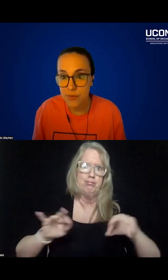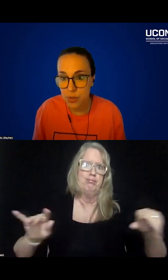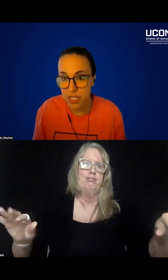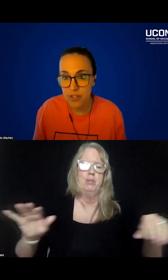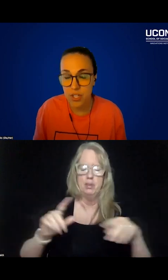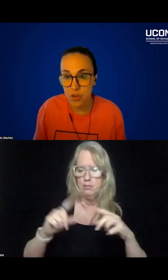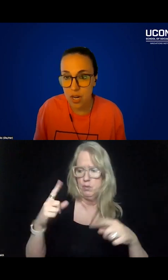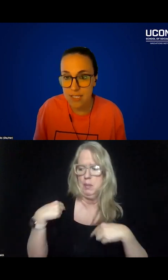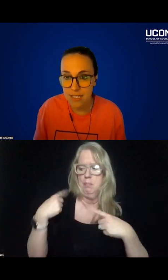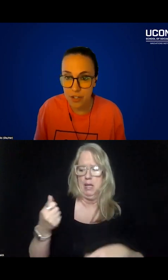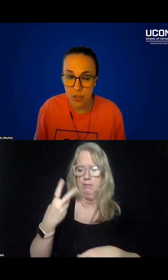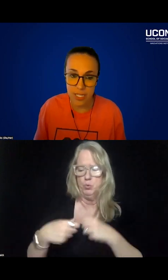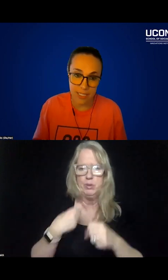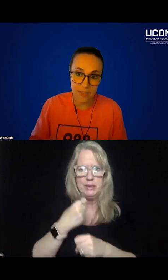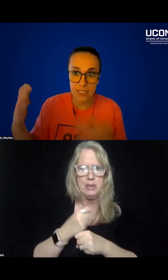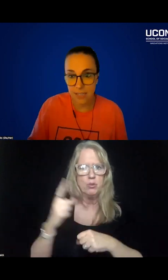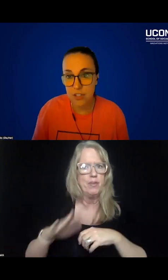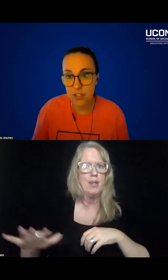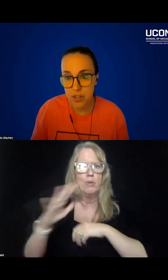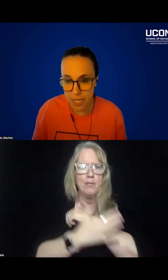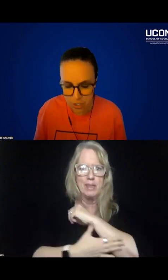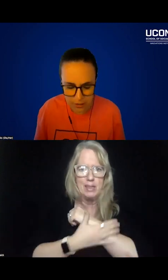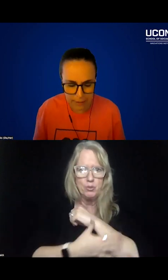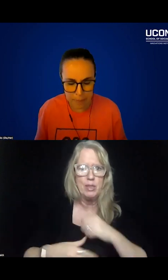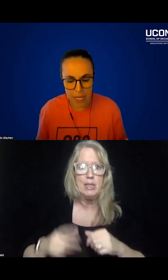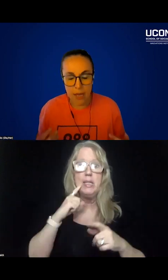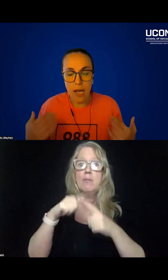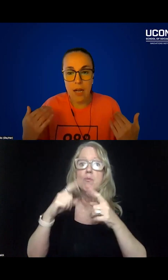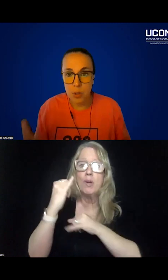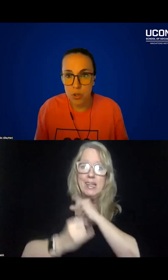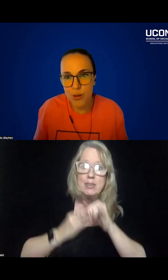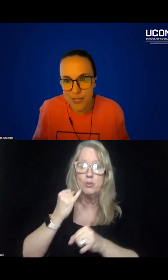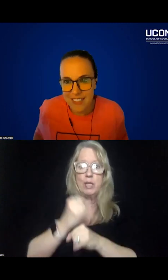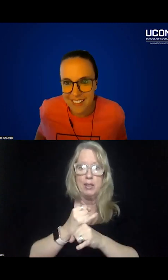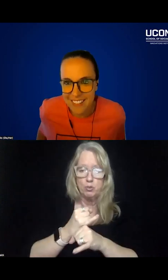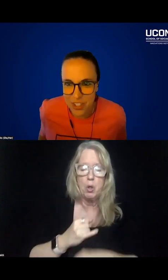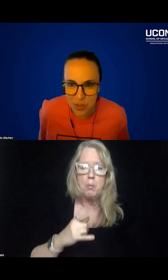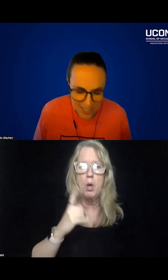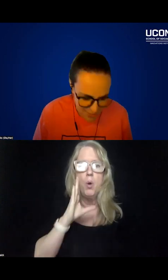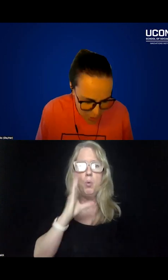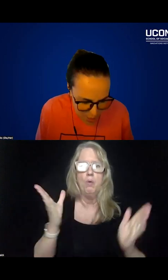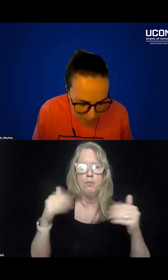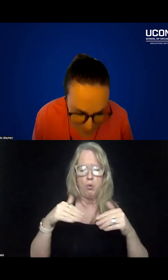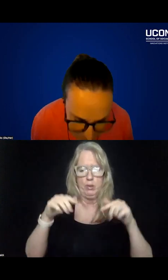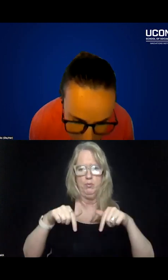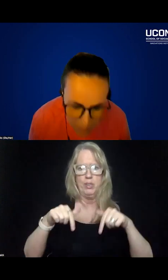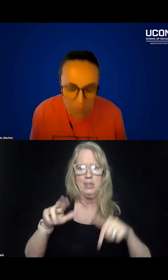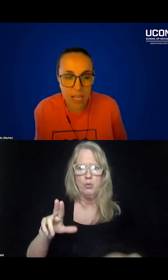FEW YEARS ACROSS THE COUNTRY AND INTERNATIONALLY. WE WILL FOCUS ON THE U.S. FOR NOW.